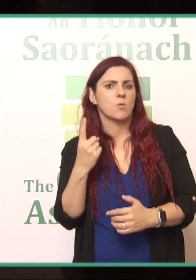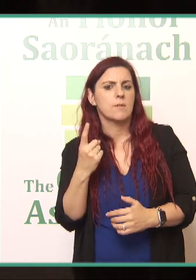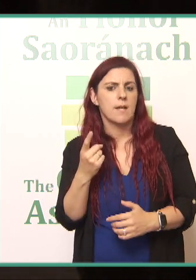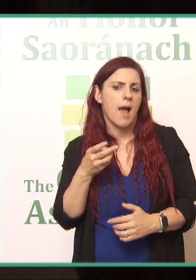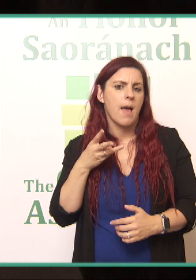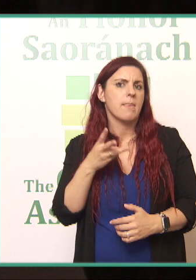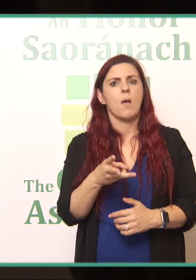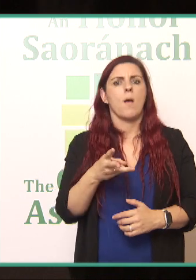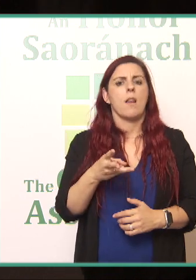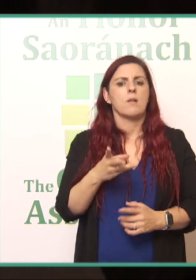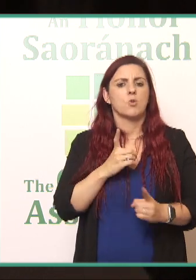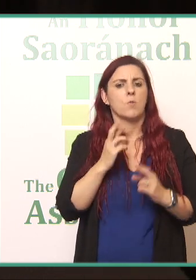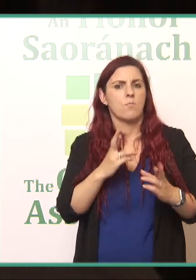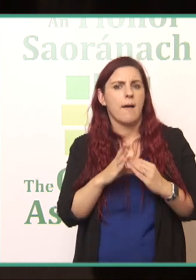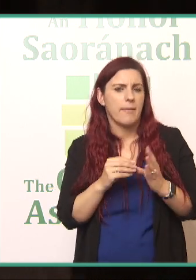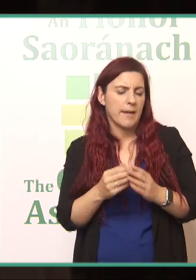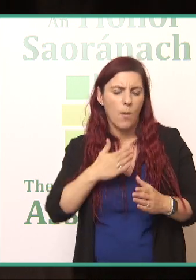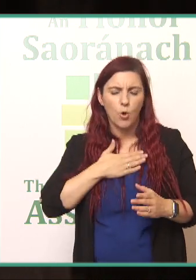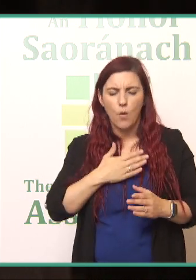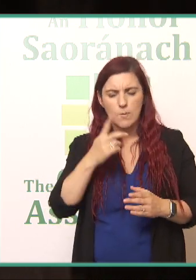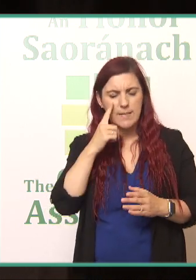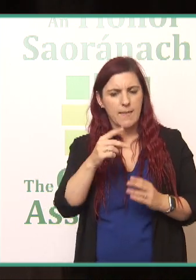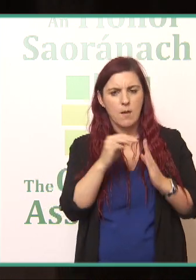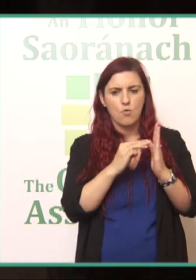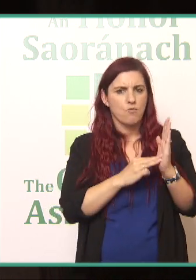won't disappoint and we'd love to see their program expanded North and South in future years